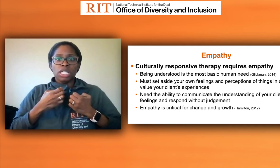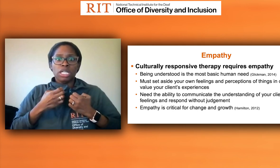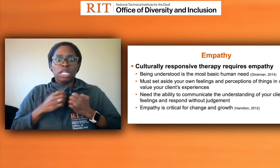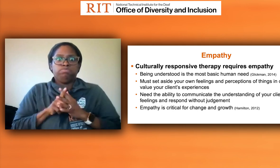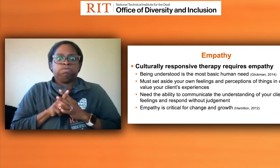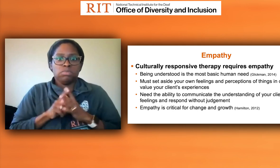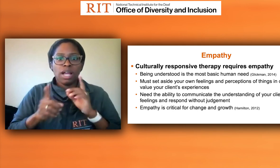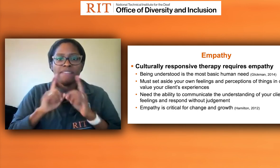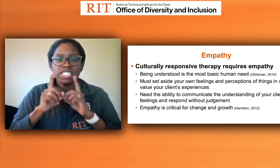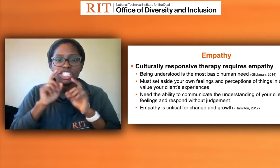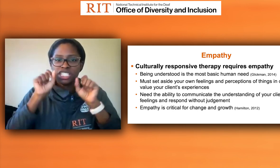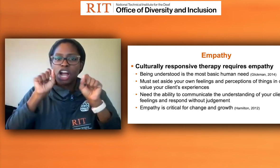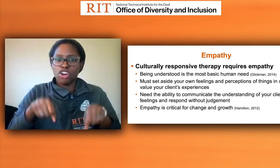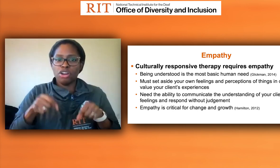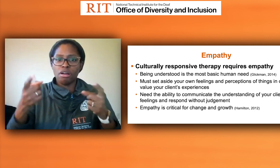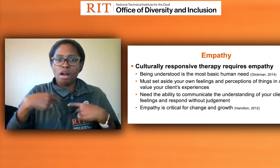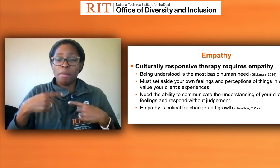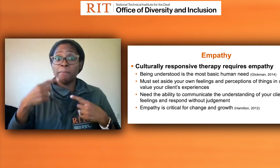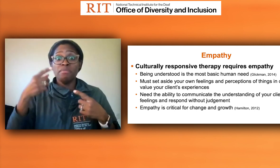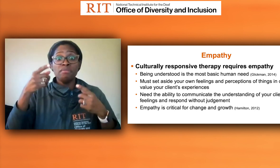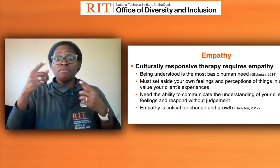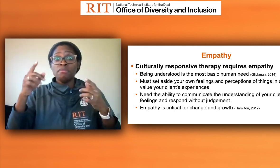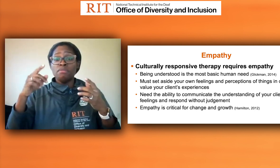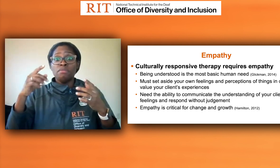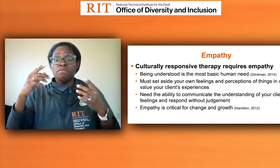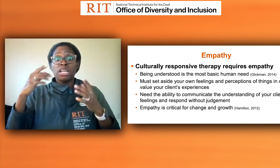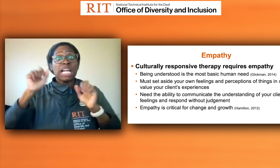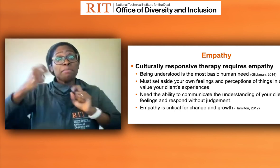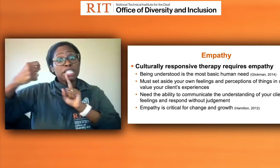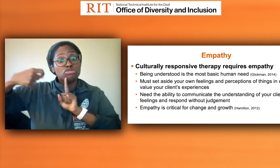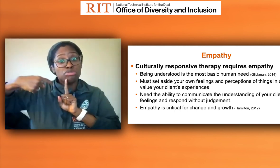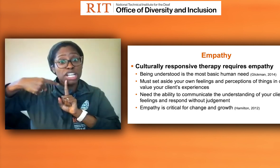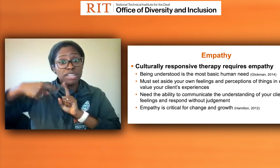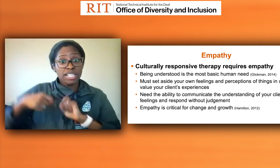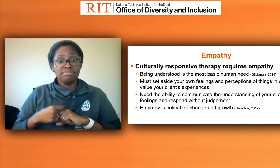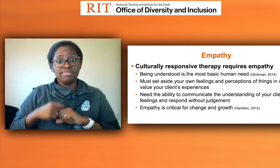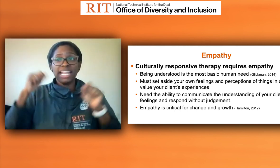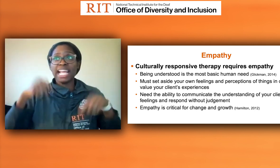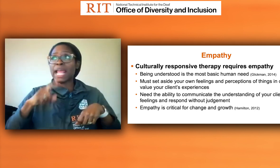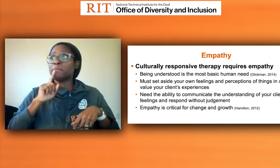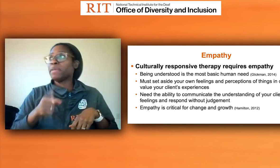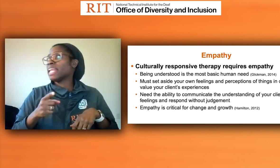Try to be prepared for the emotions that can come up. They can definitely surprise you. We don't always have control.